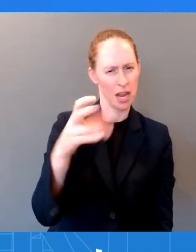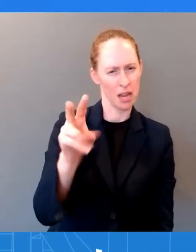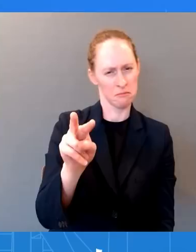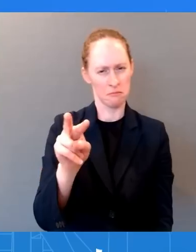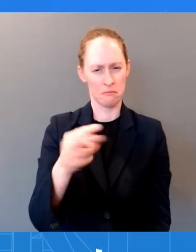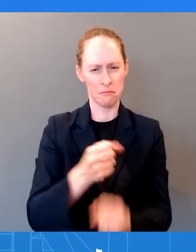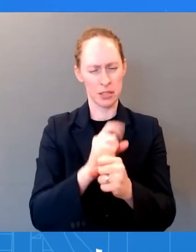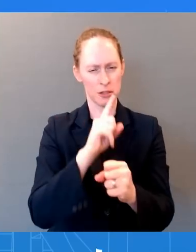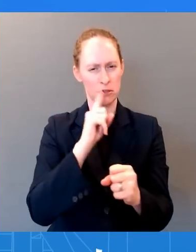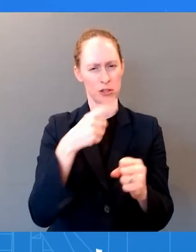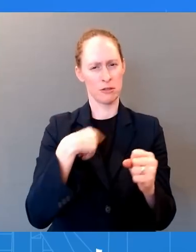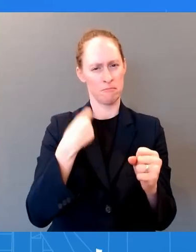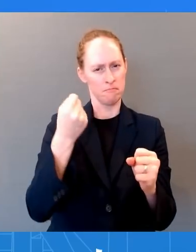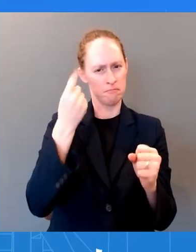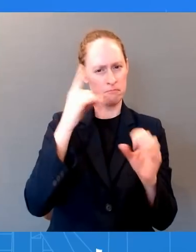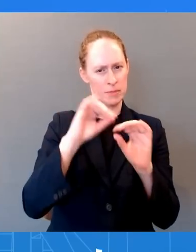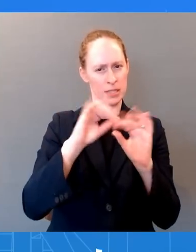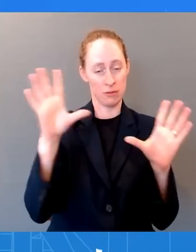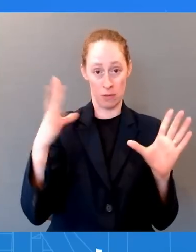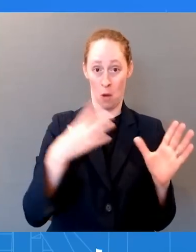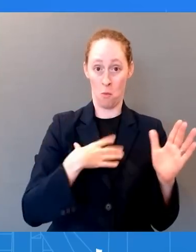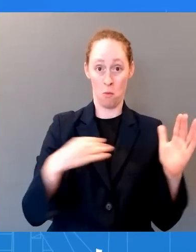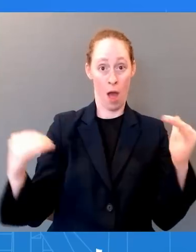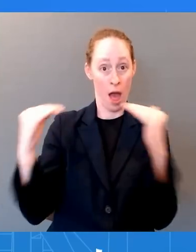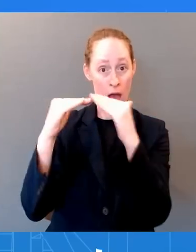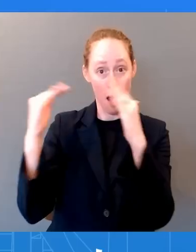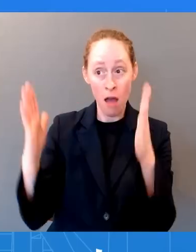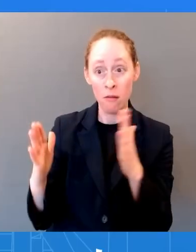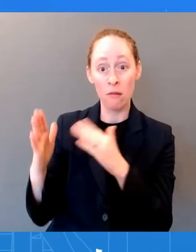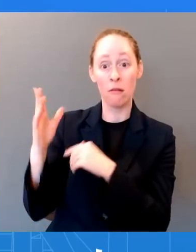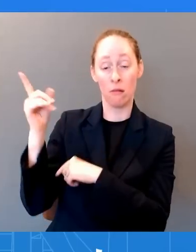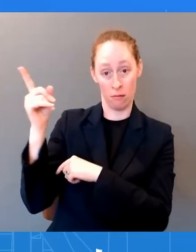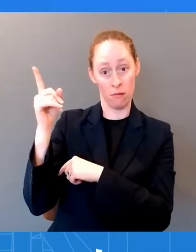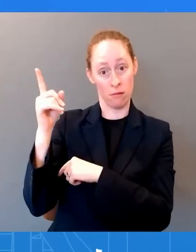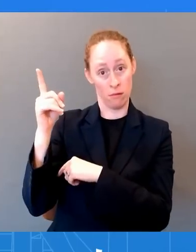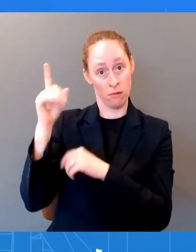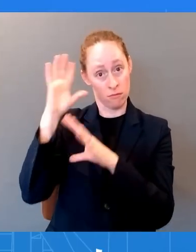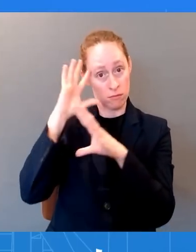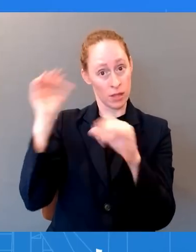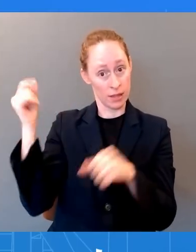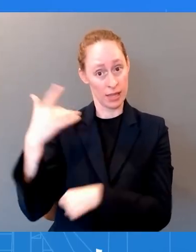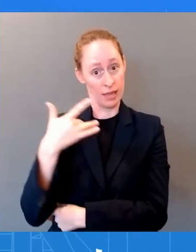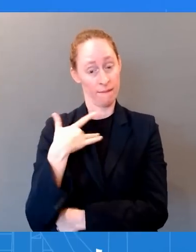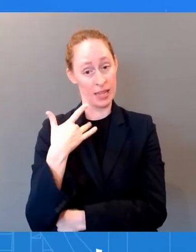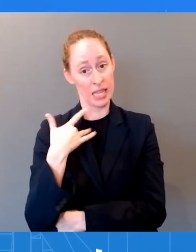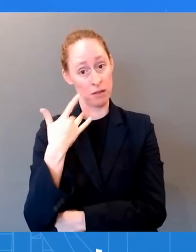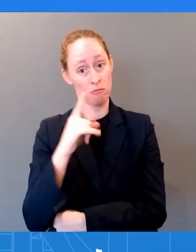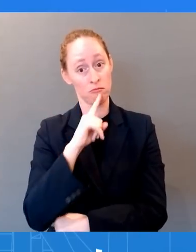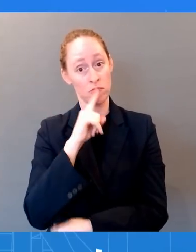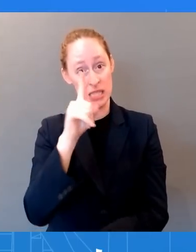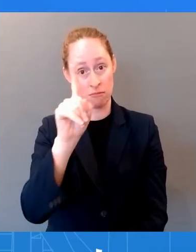believes that a President has the ability to declassify classified documents simply by saying so.